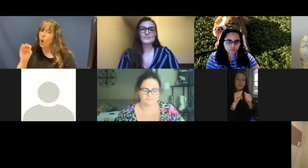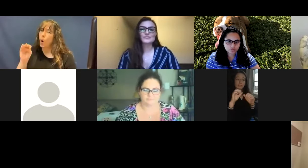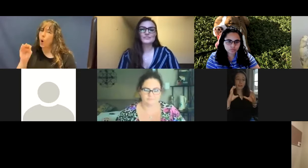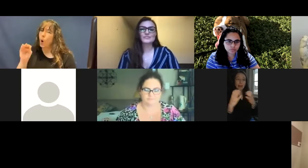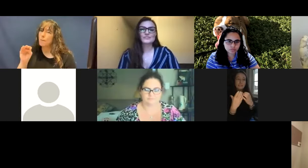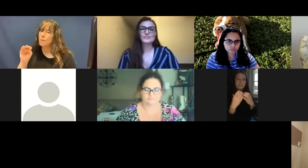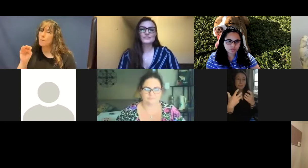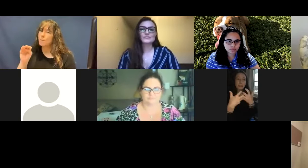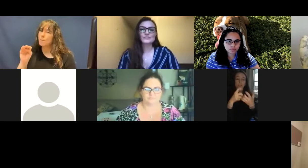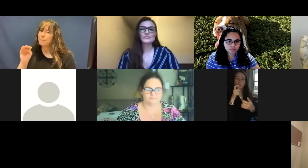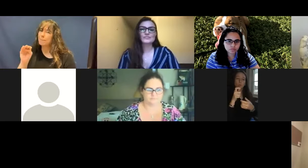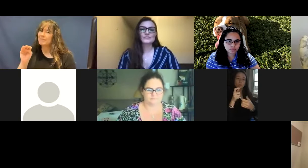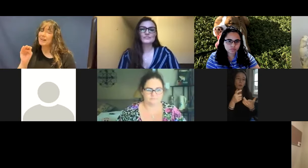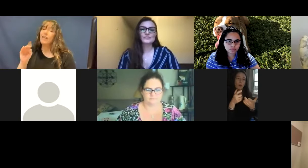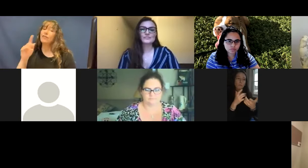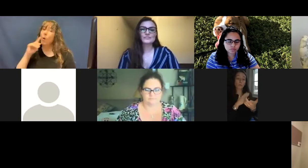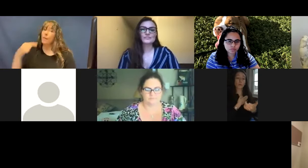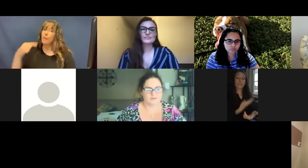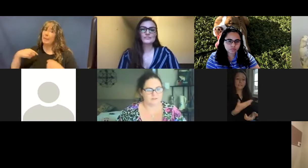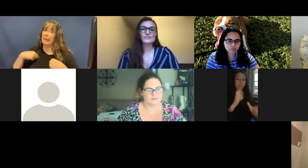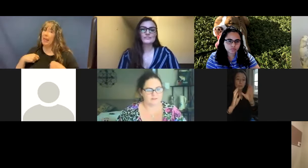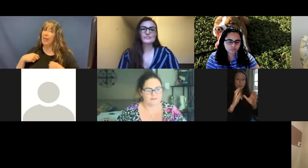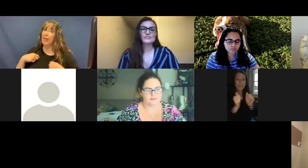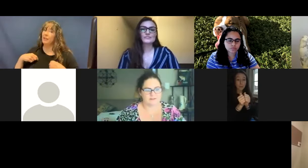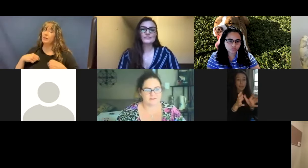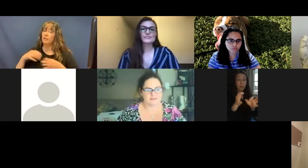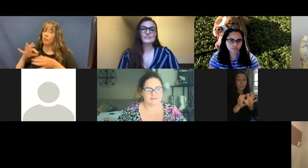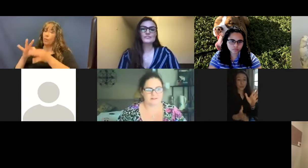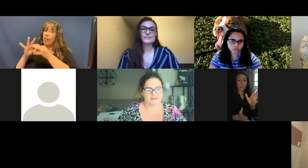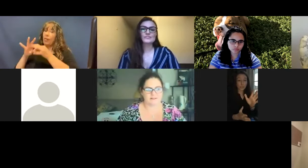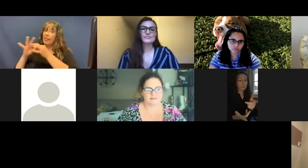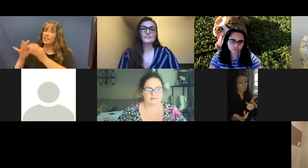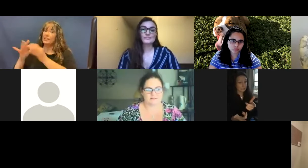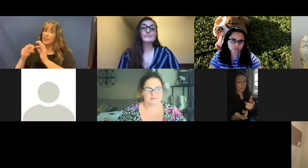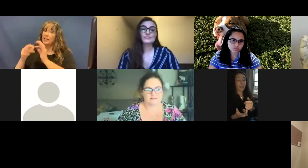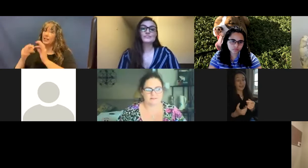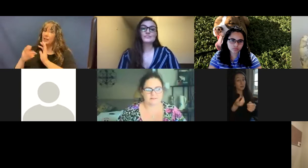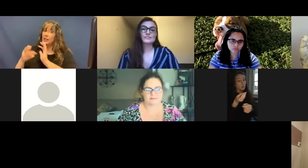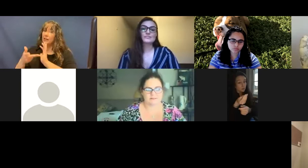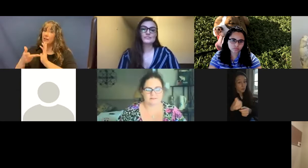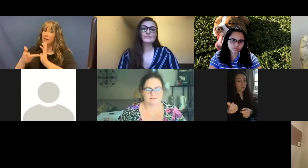classmates who were willing to communicate without interpreters. And there were a few